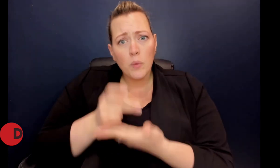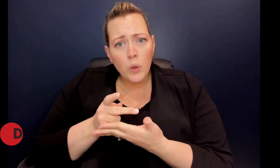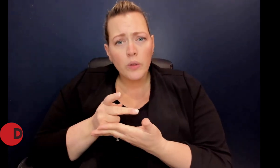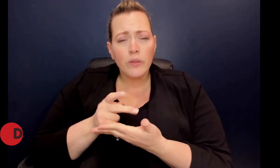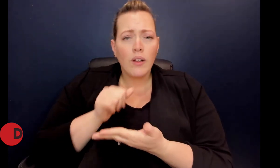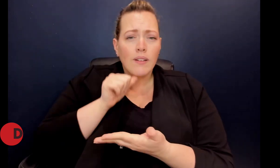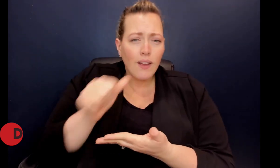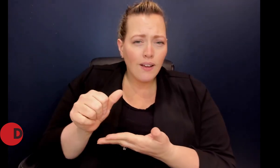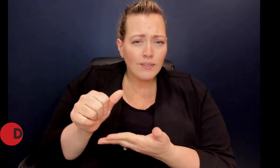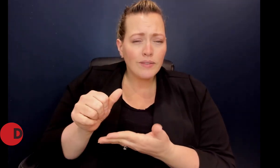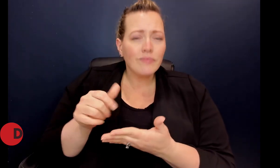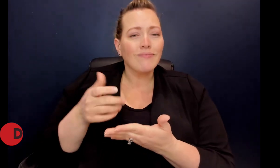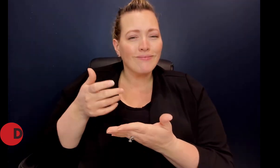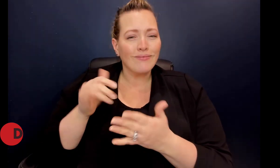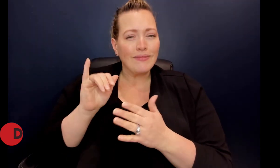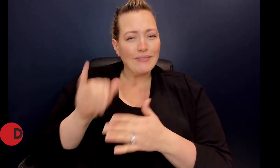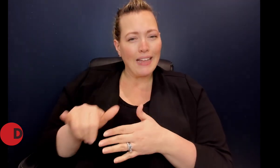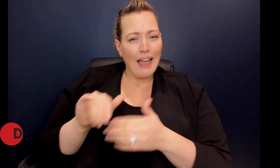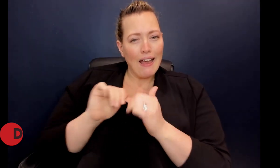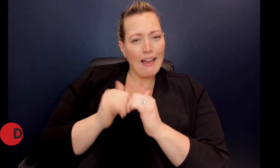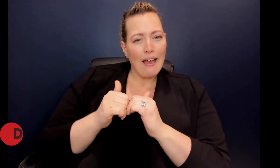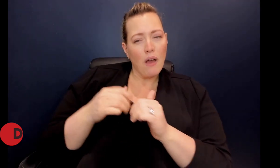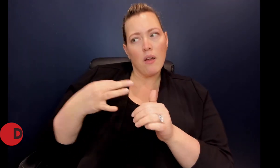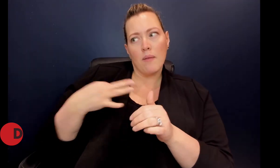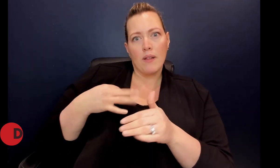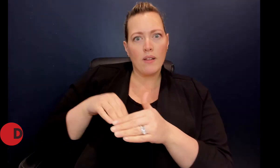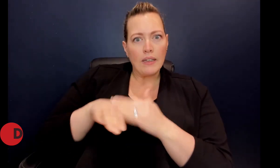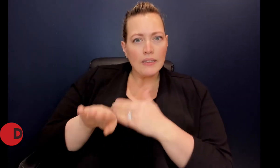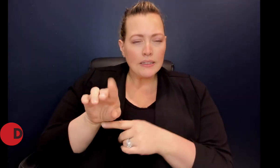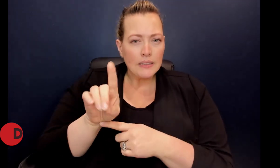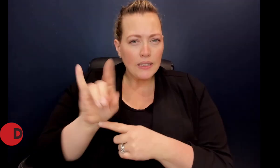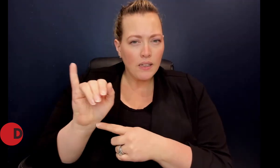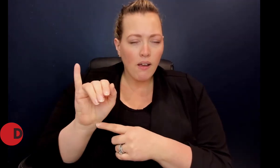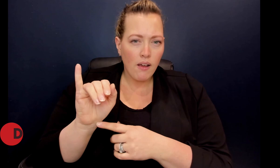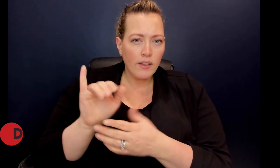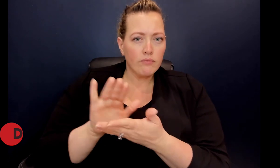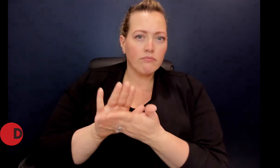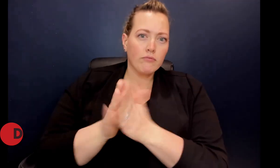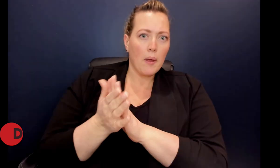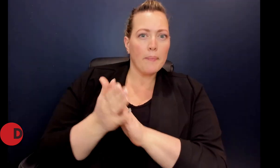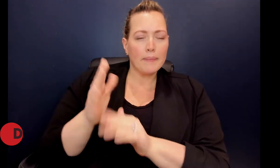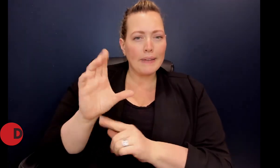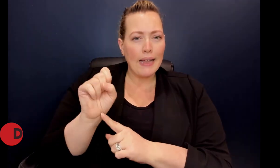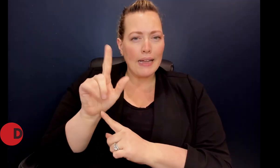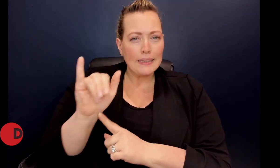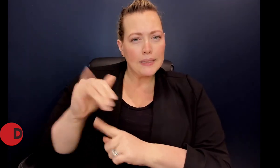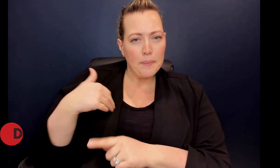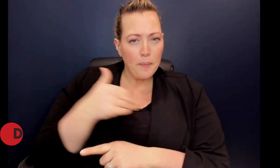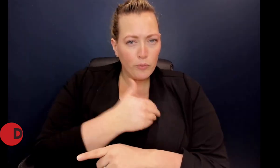and approve or not. That’s how DI’s become CASLI members.